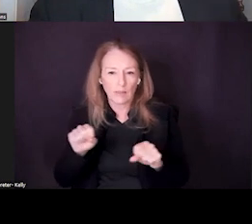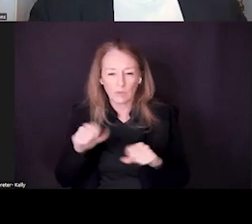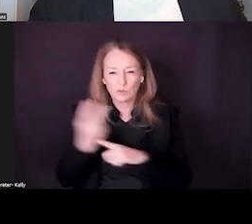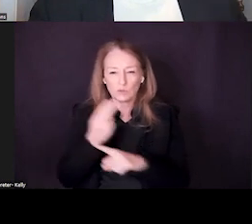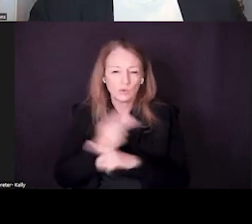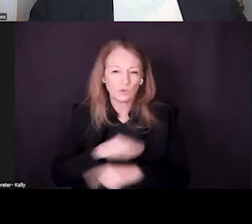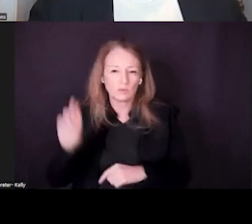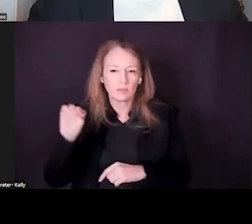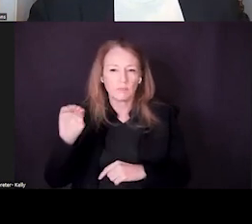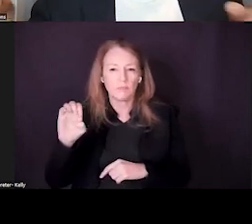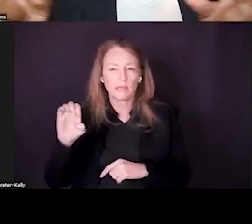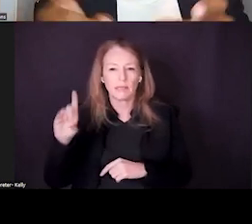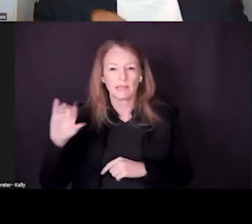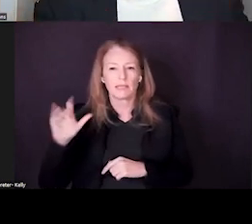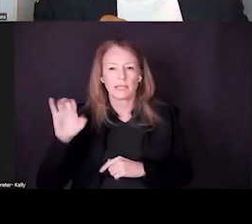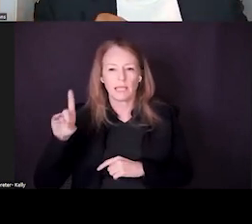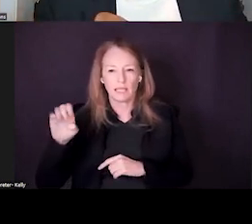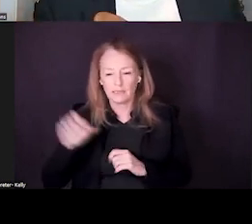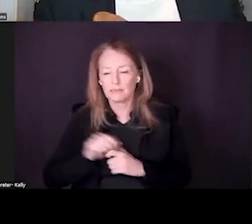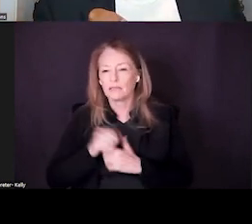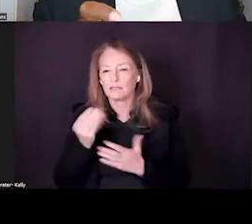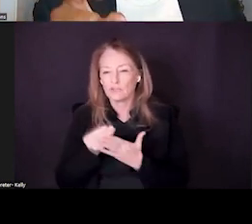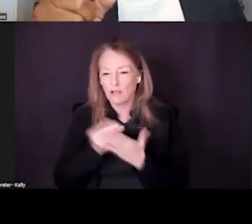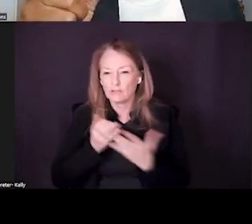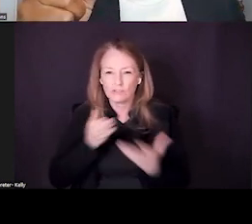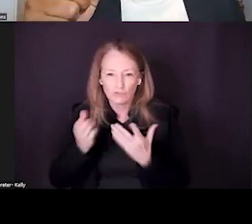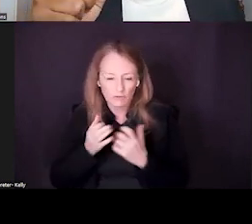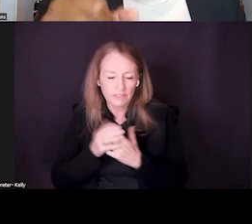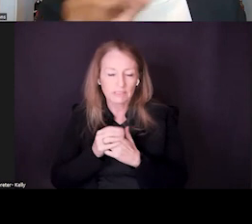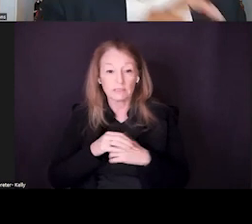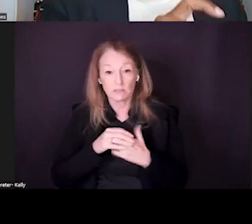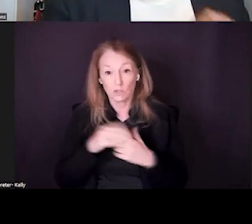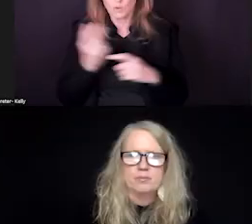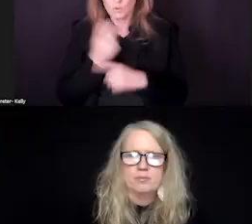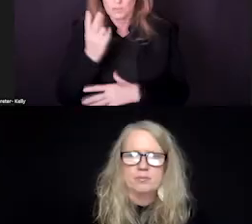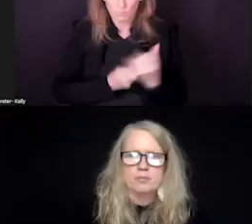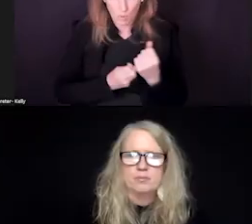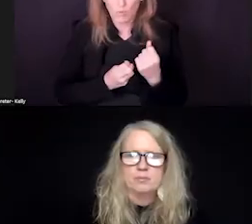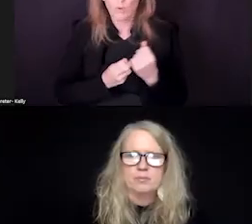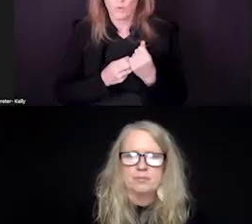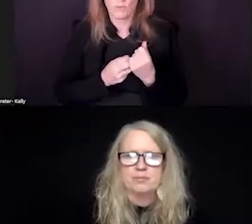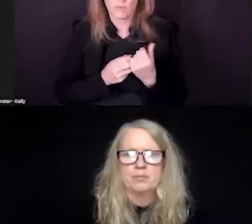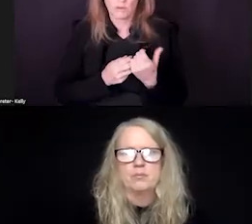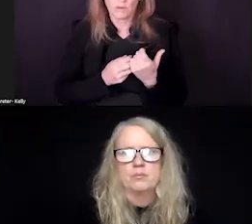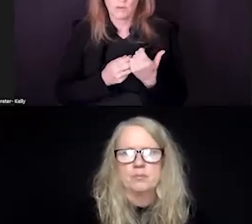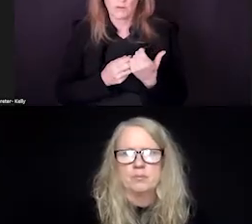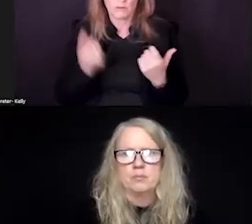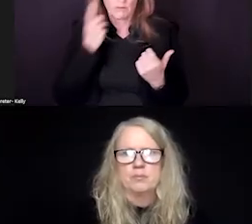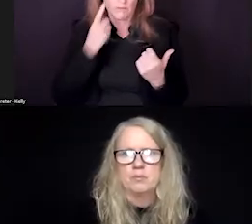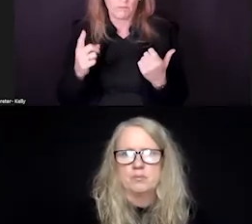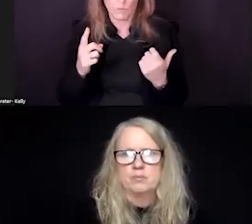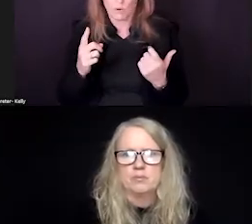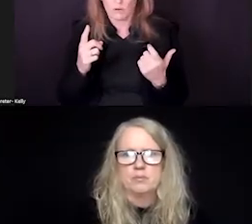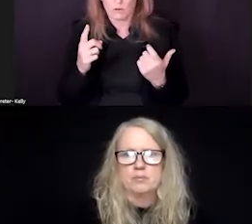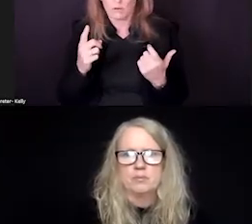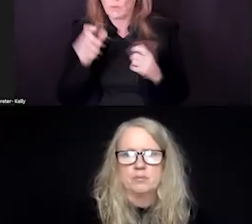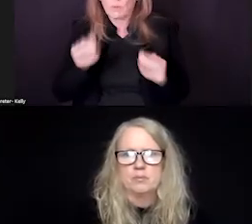SERVICES AND GET PEOPLE WHO ARE CHRONICALLY ILL OFF THE STREETS